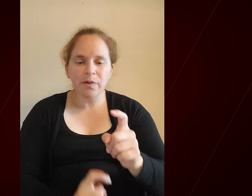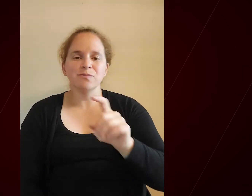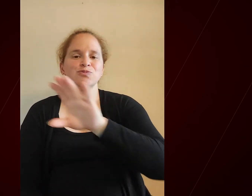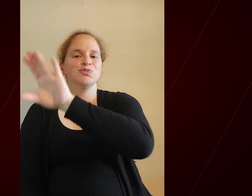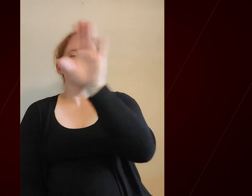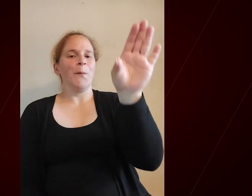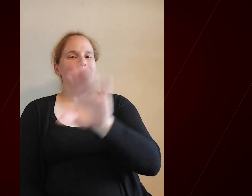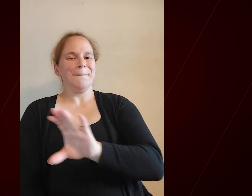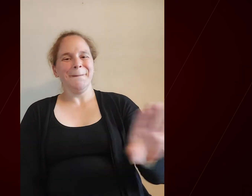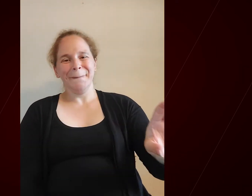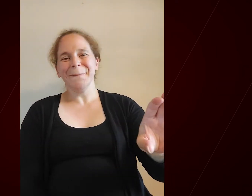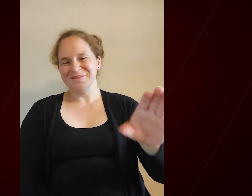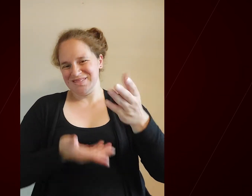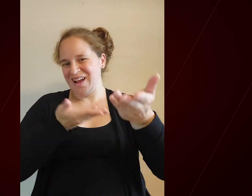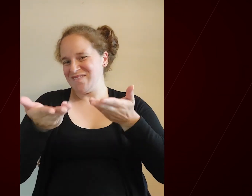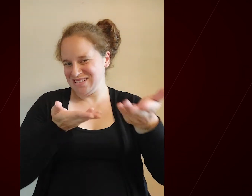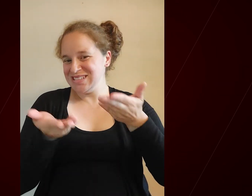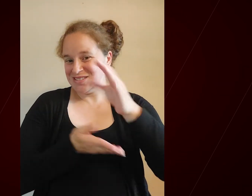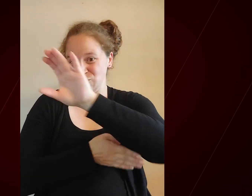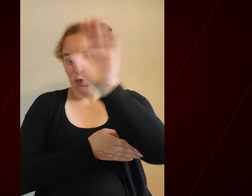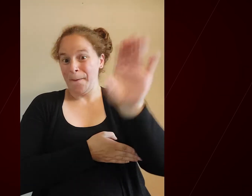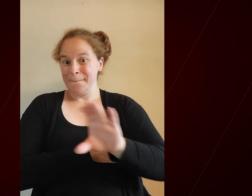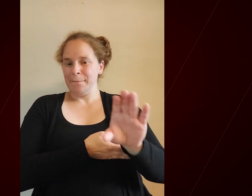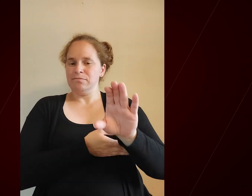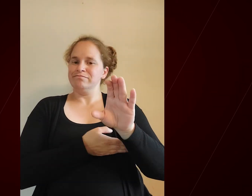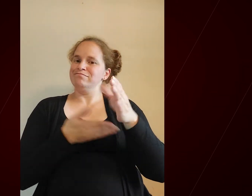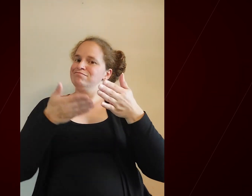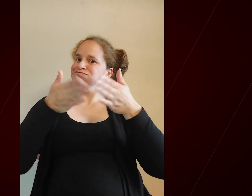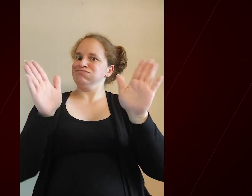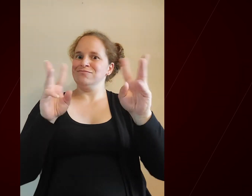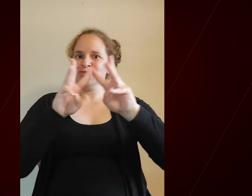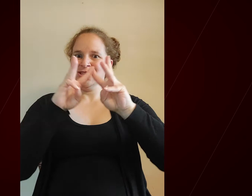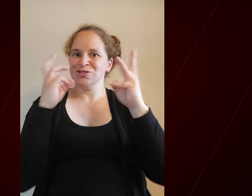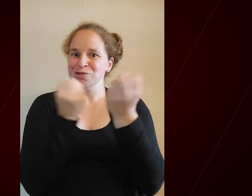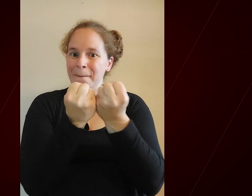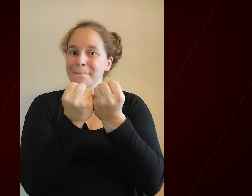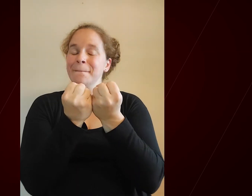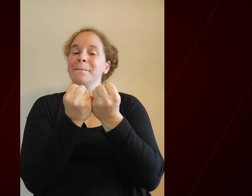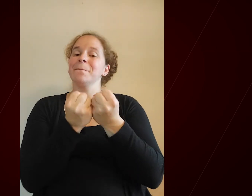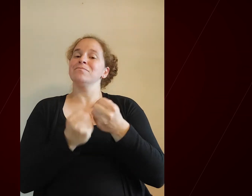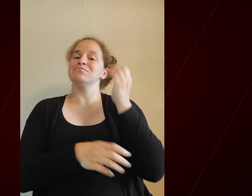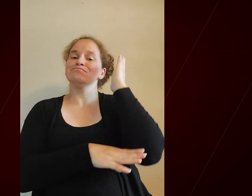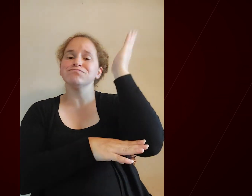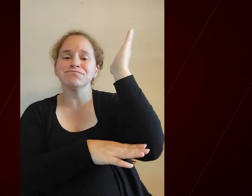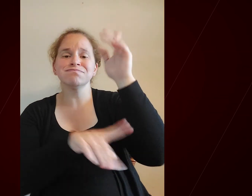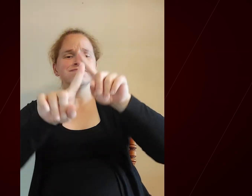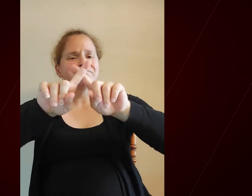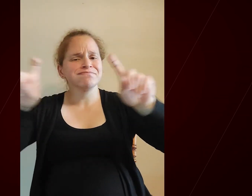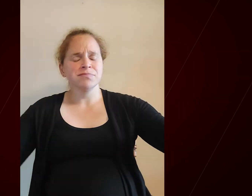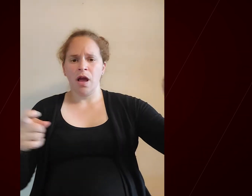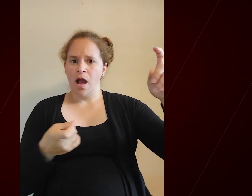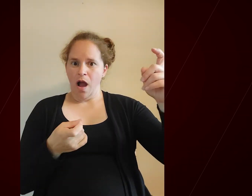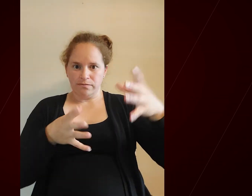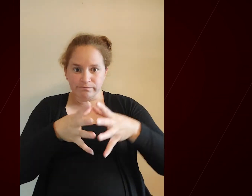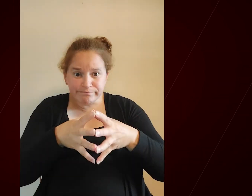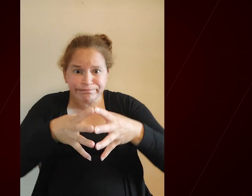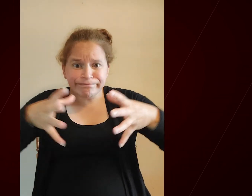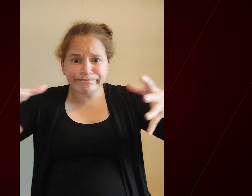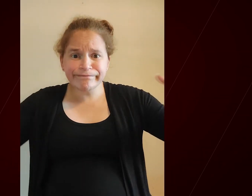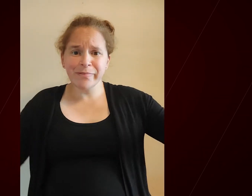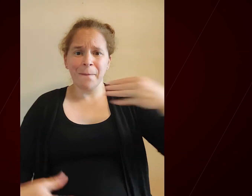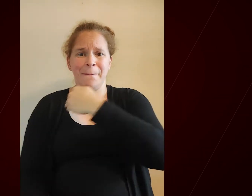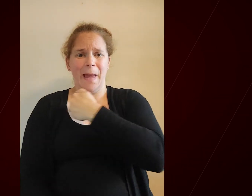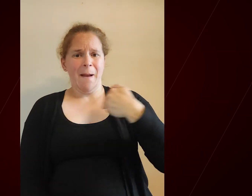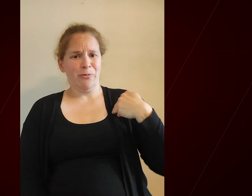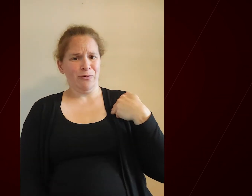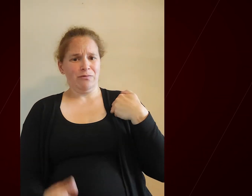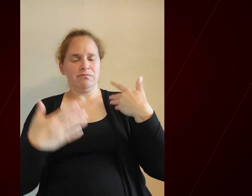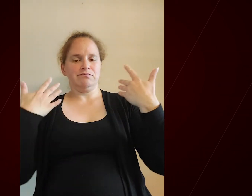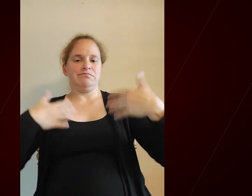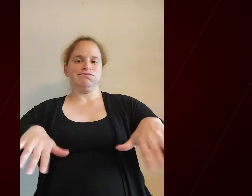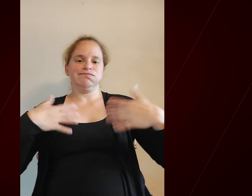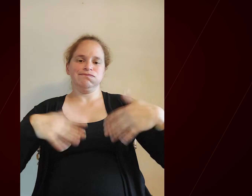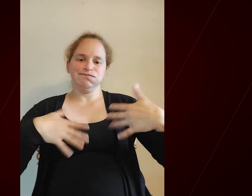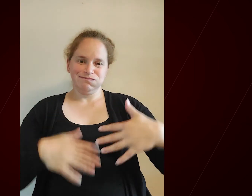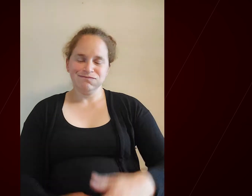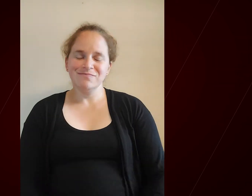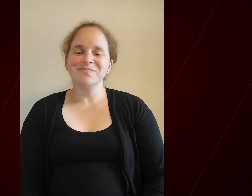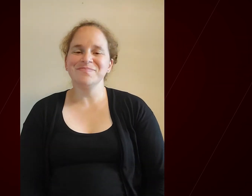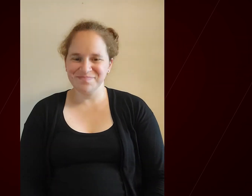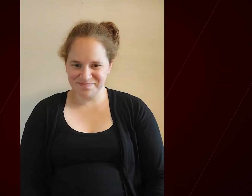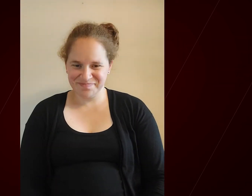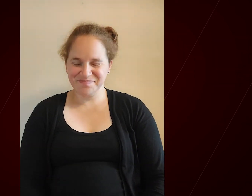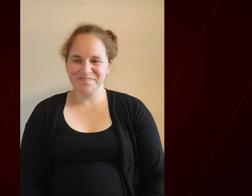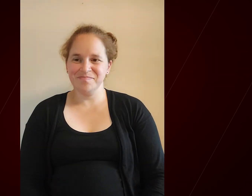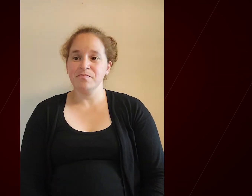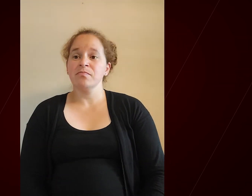it through Zoom; our membership grew exponentially.